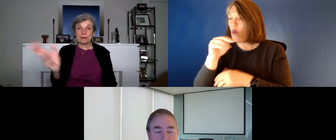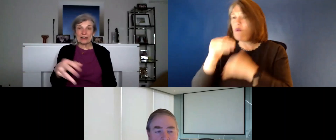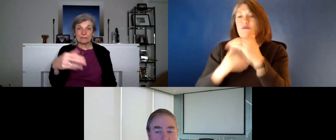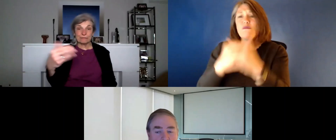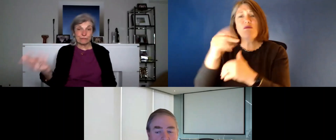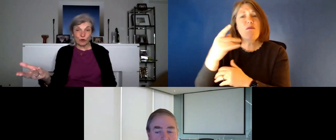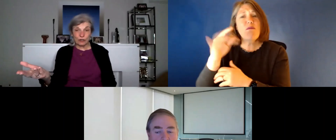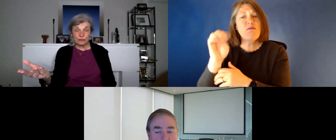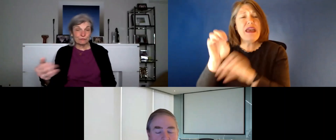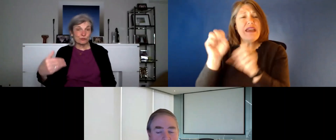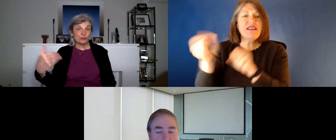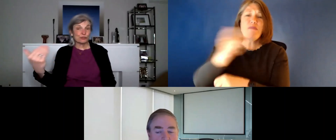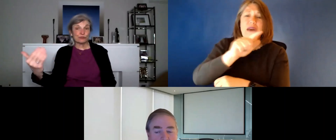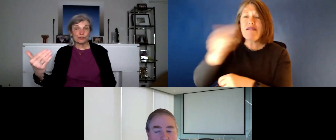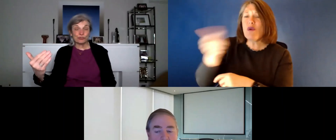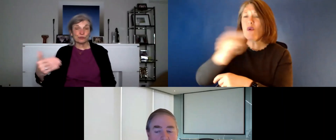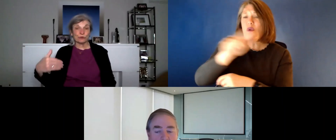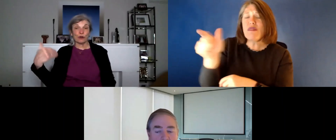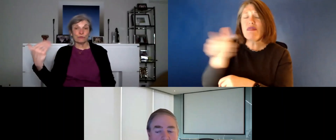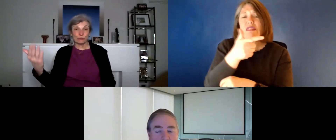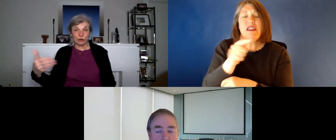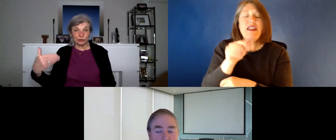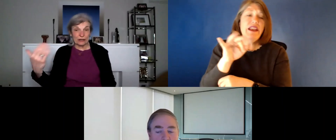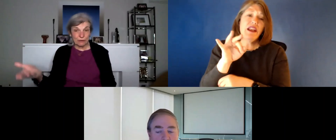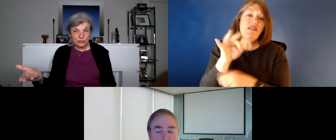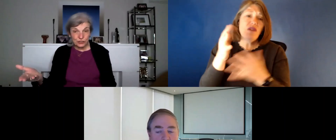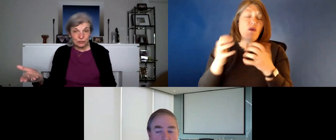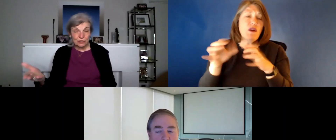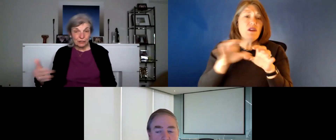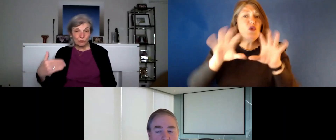back and forth 06:18:25 if you choose to do an overall narration,